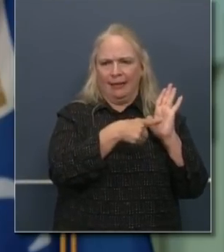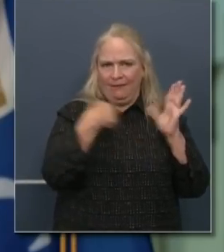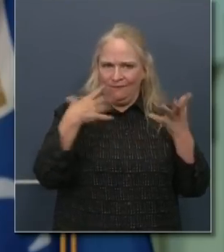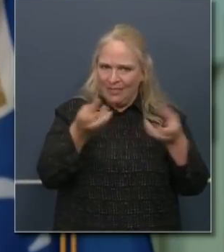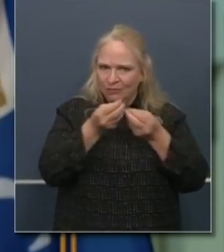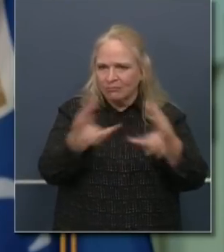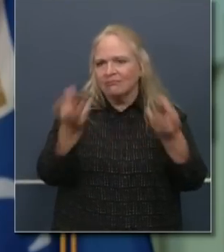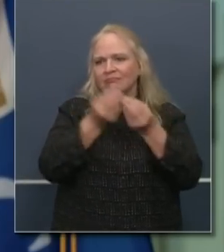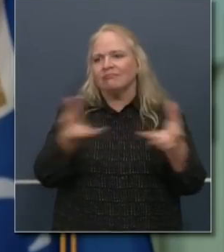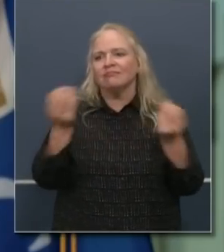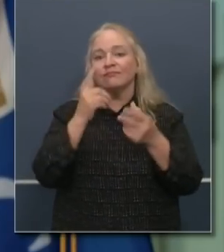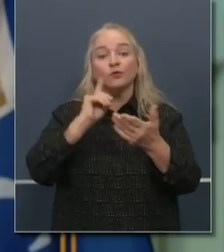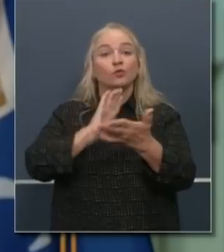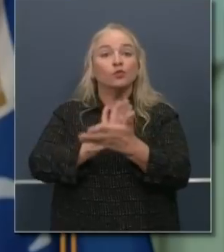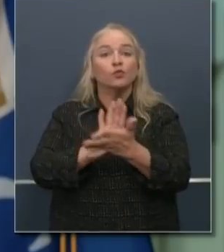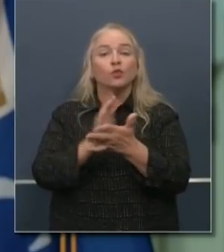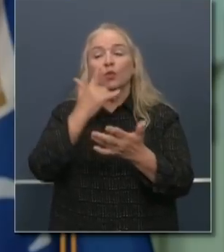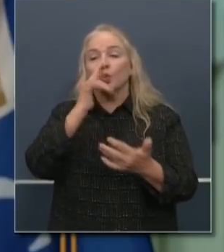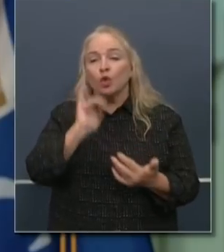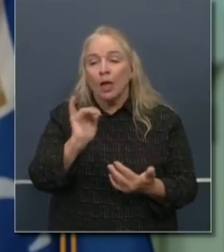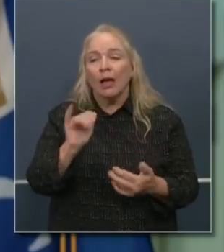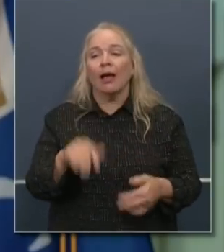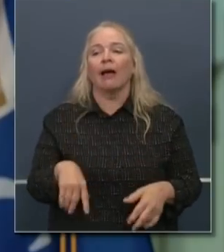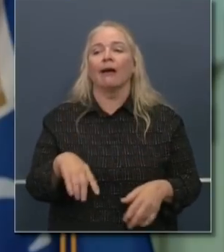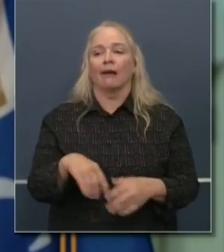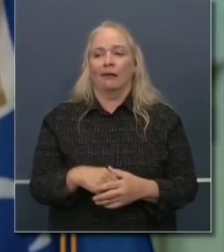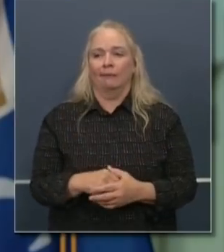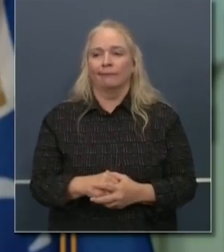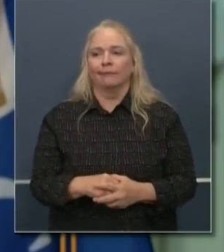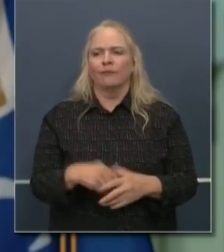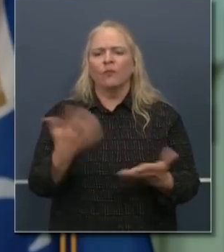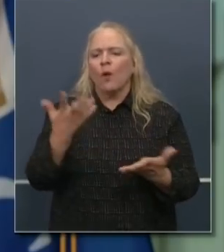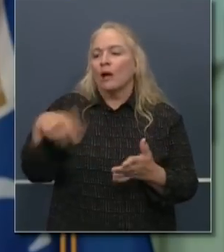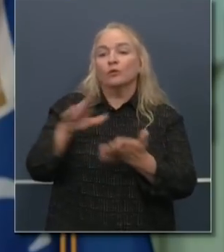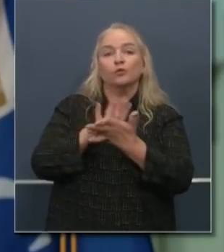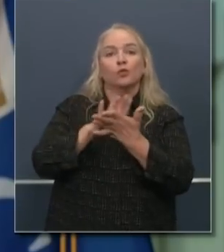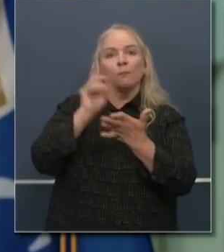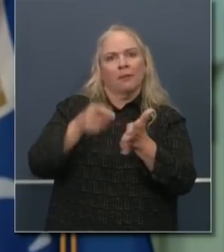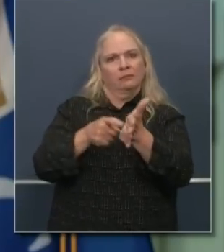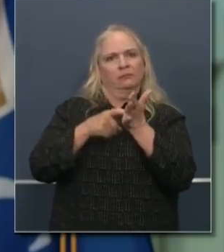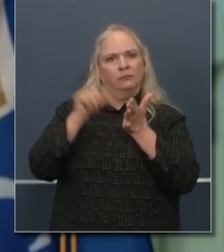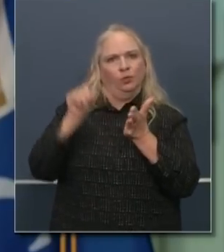AND OTHERS TO GO TO THE COVID- 19.CA.GOV WEBSITE. COVID-19.CA.GOV WEBSITE AND YOU'LL SEE THE GUIDANCE WE PUT